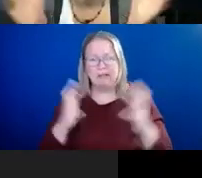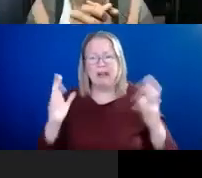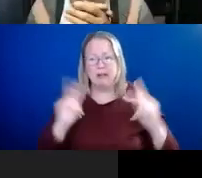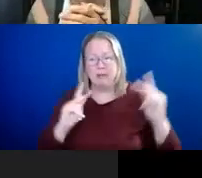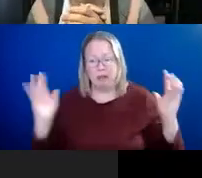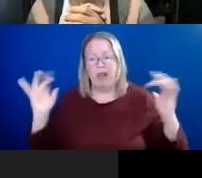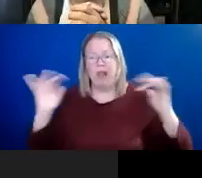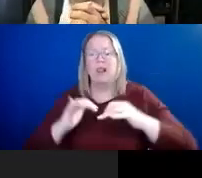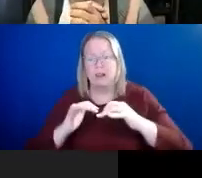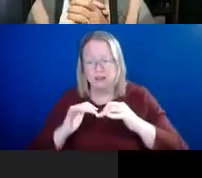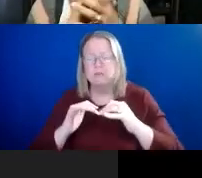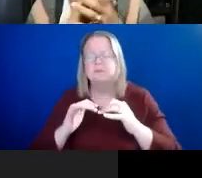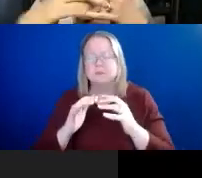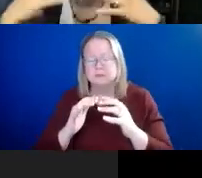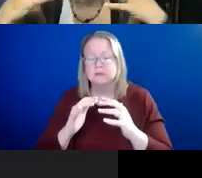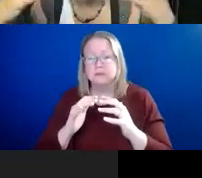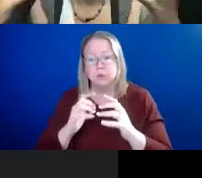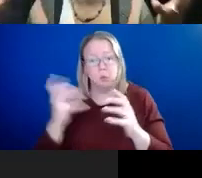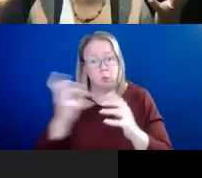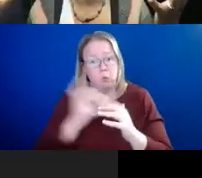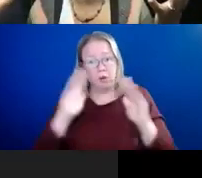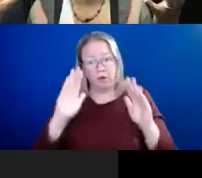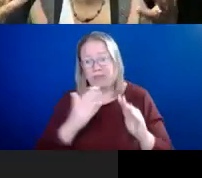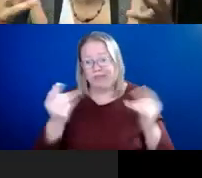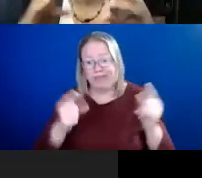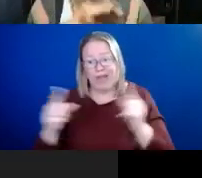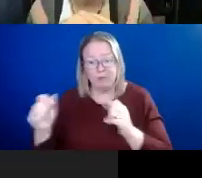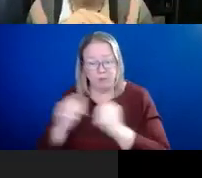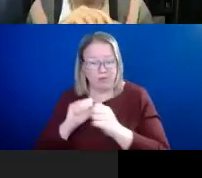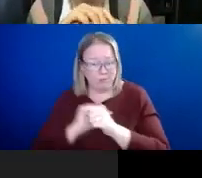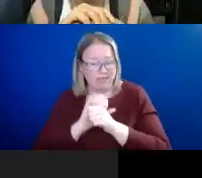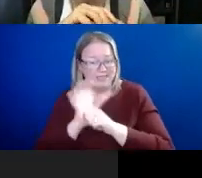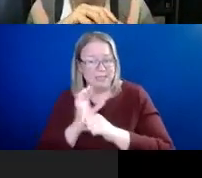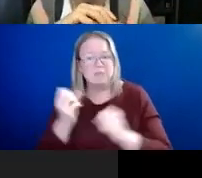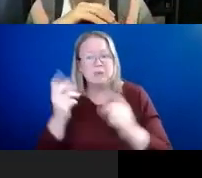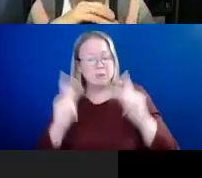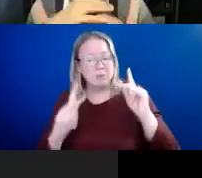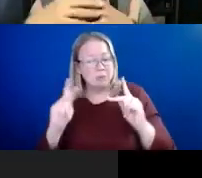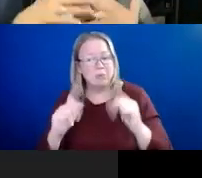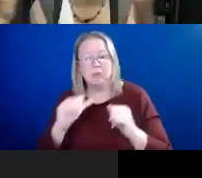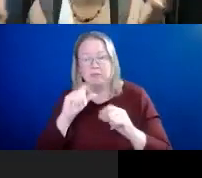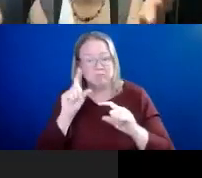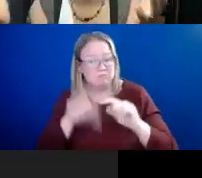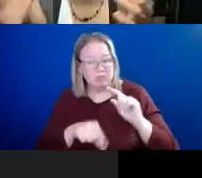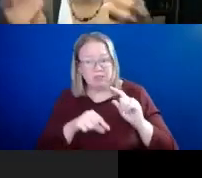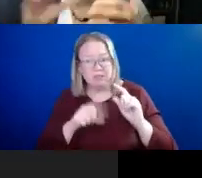13:18:07 . It's an incredible thing that is happening with this pandemic which many people who have not been able to 13:18:11 travel to the conference